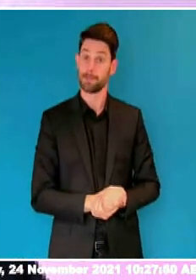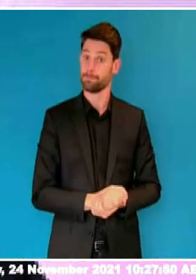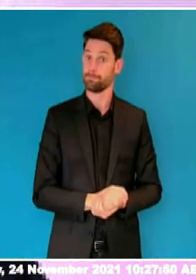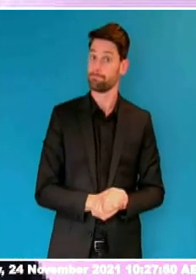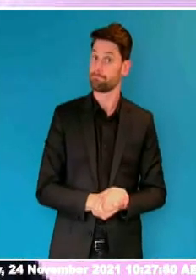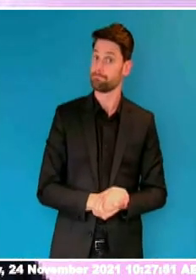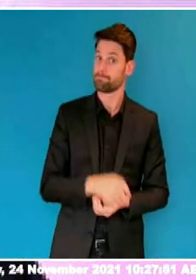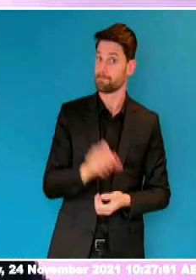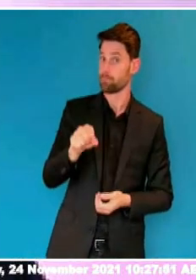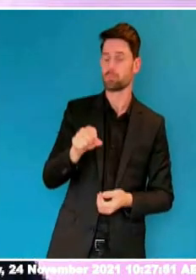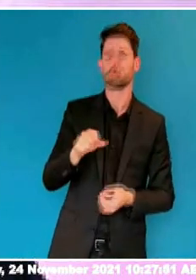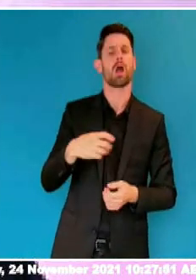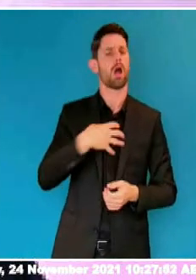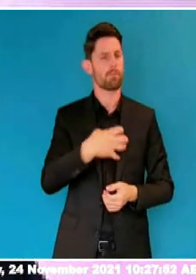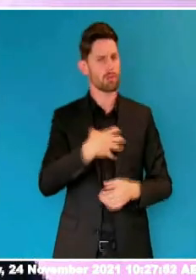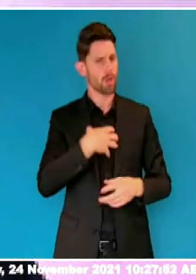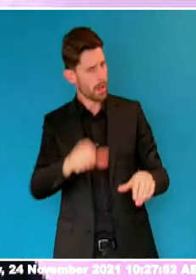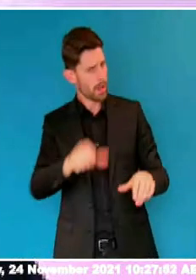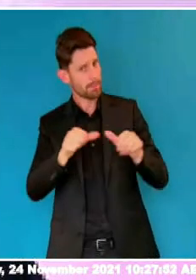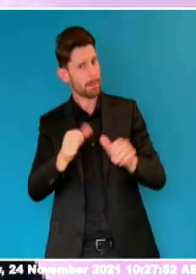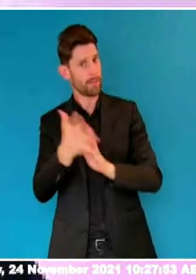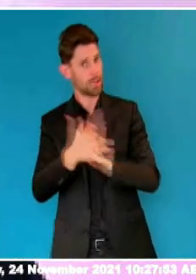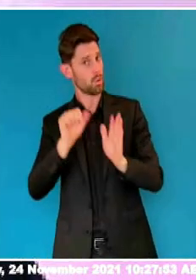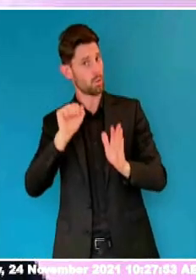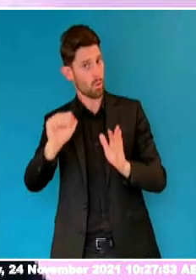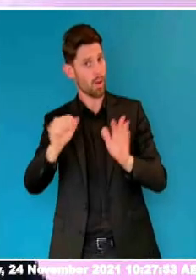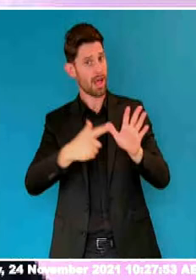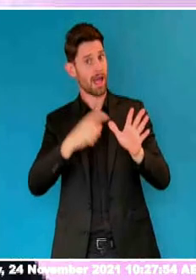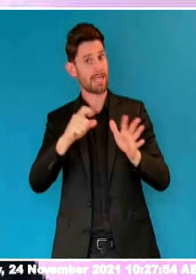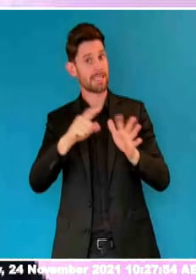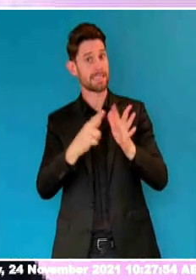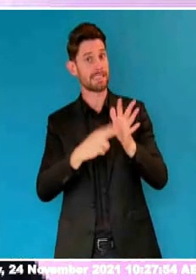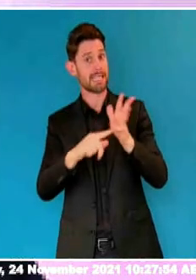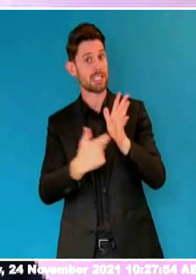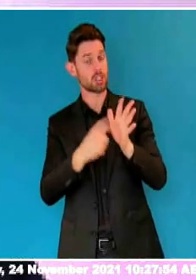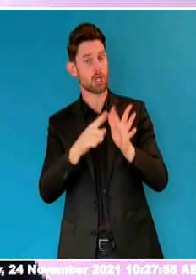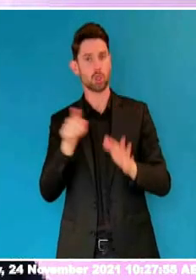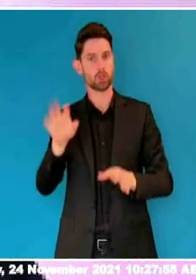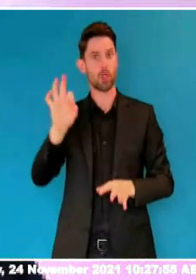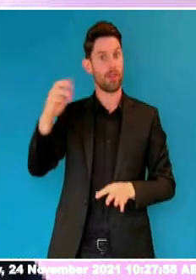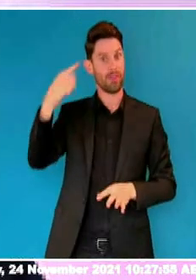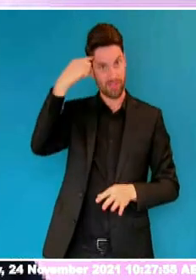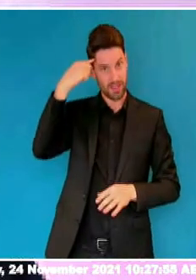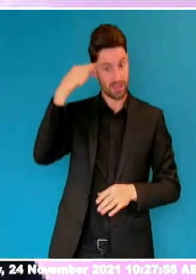takes a broader view that it doesn't see adjustments linked only to inherent